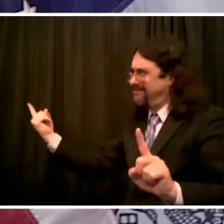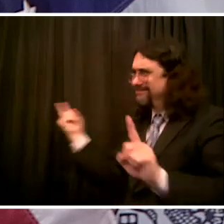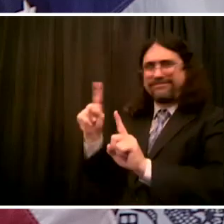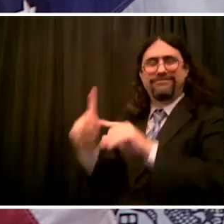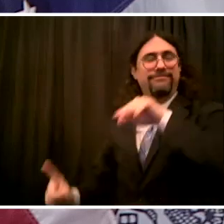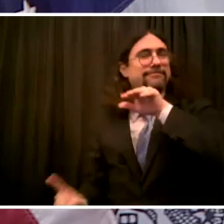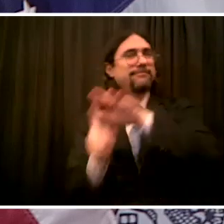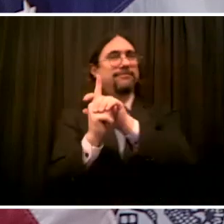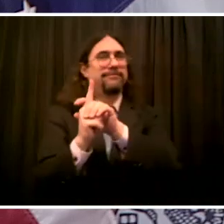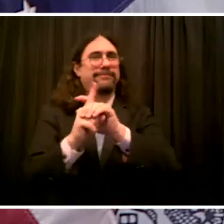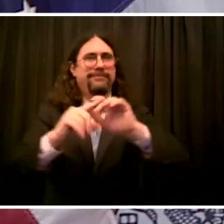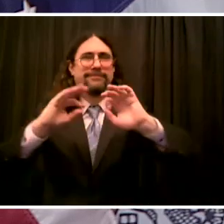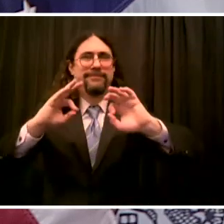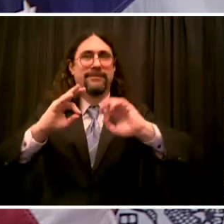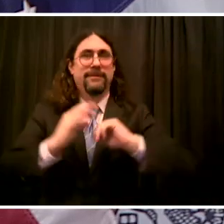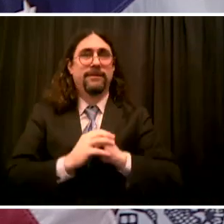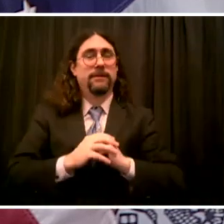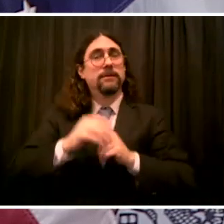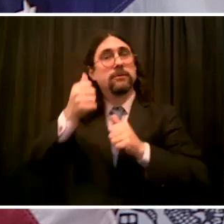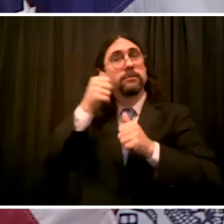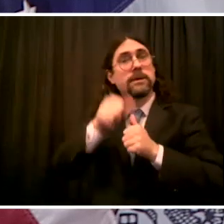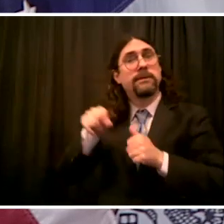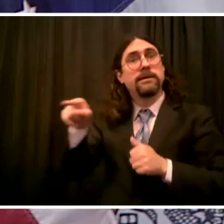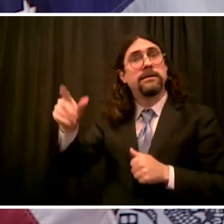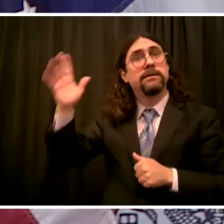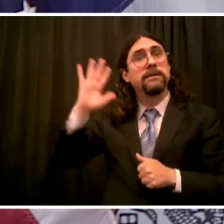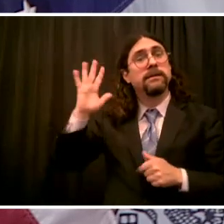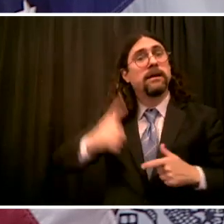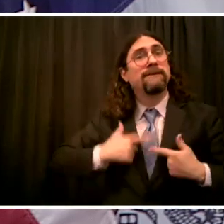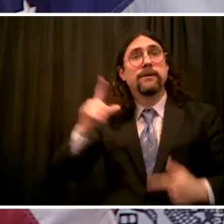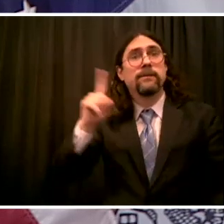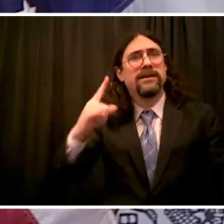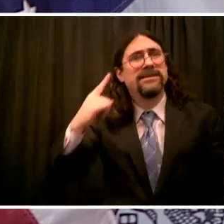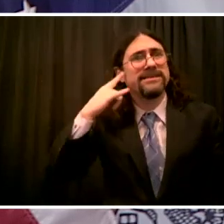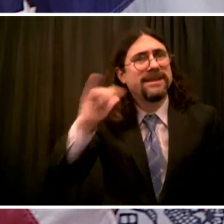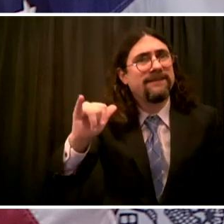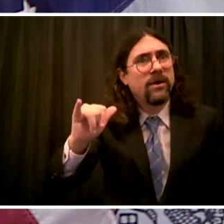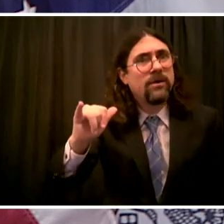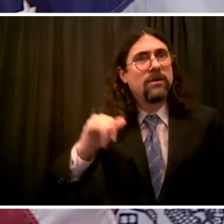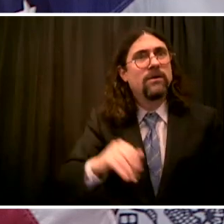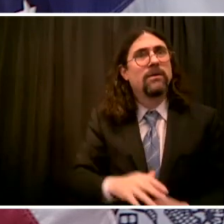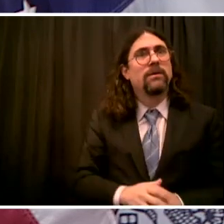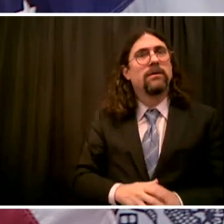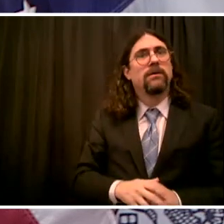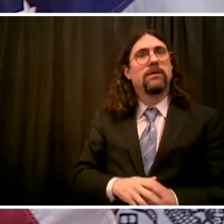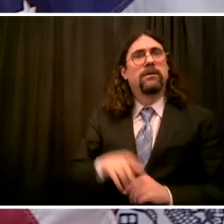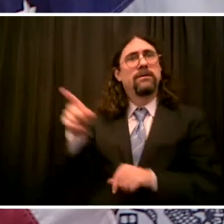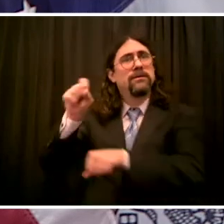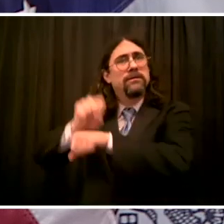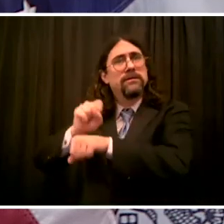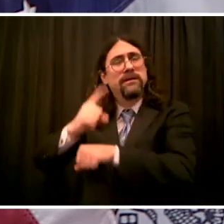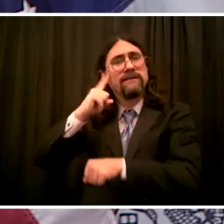AND, REMEMBER, IN THIS DAY JOB, WORKING FOR VISA, HE WAS BASED ON THE WEST COAST.